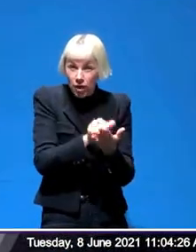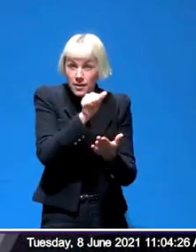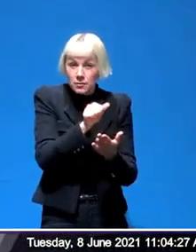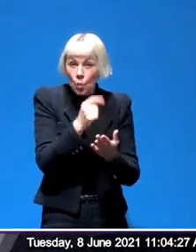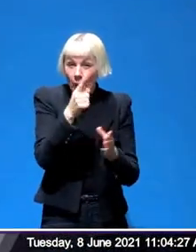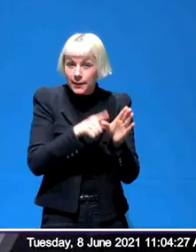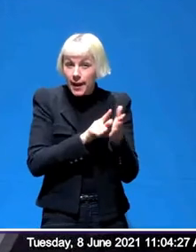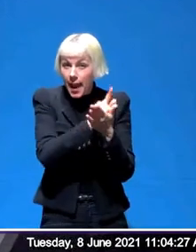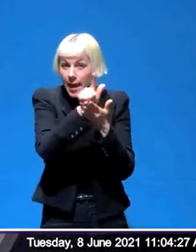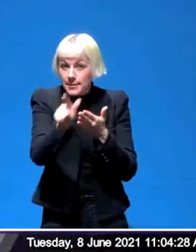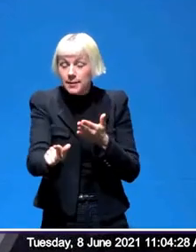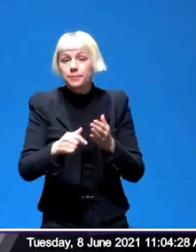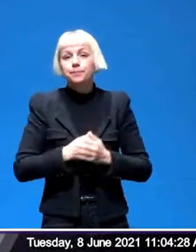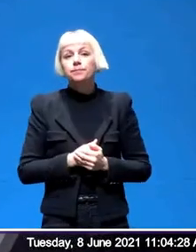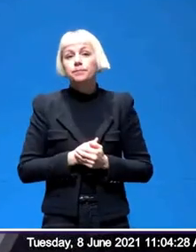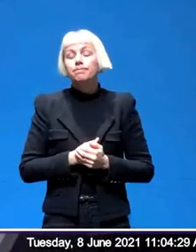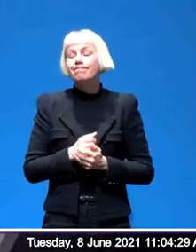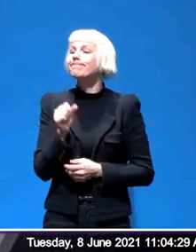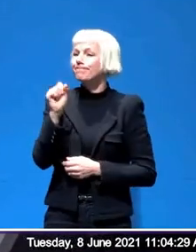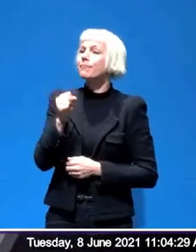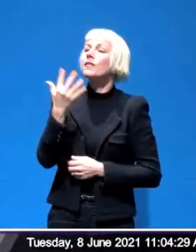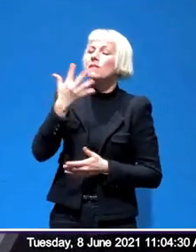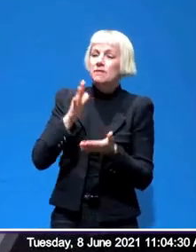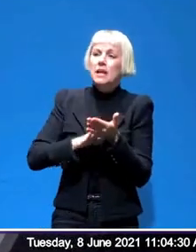It's probably closer to 15 months afterwards.